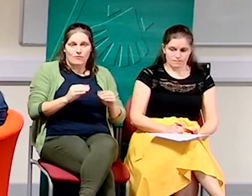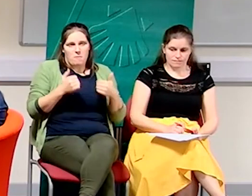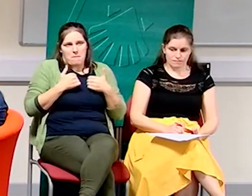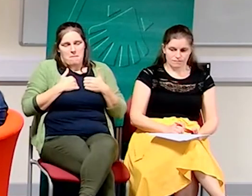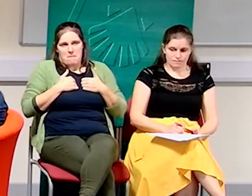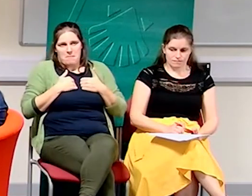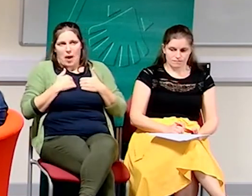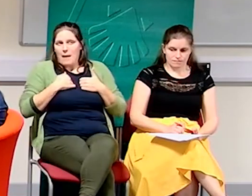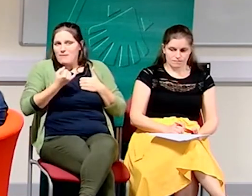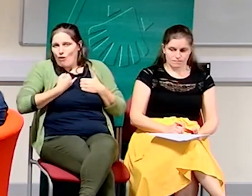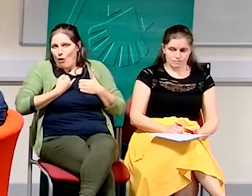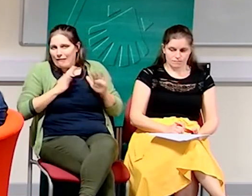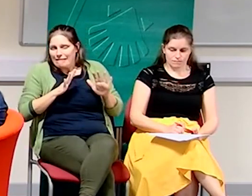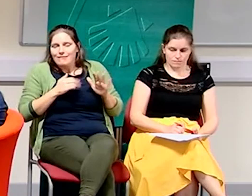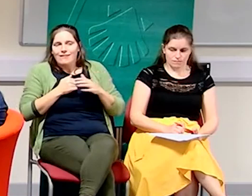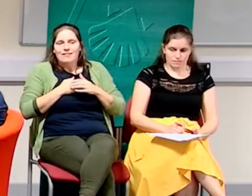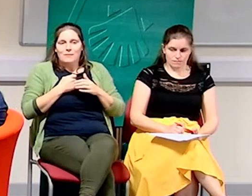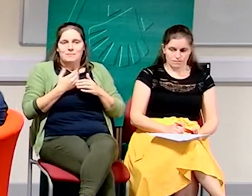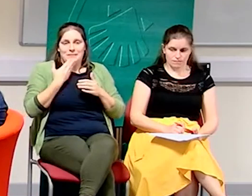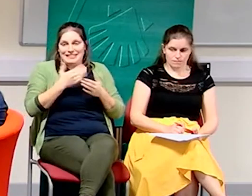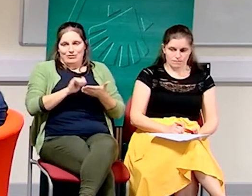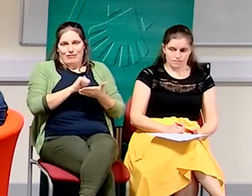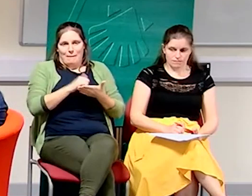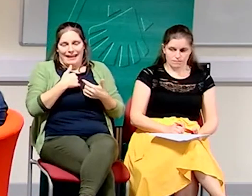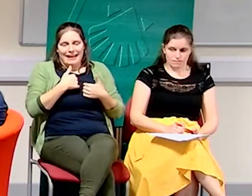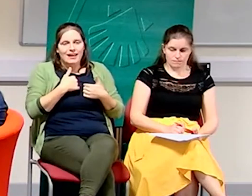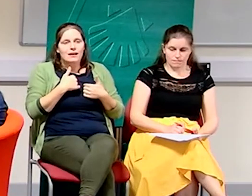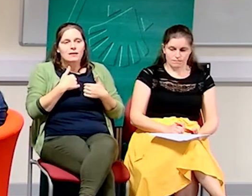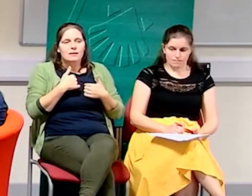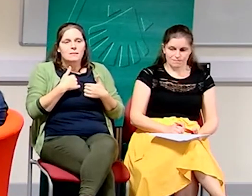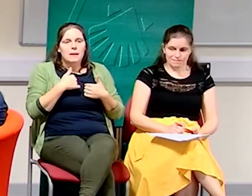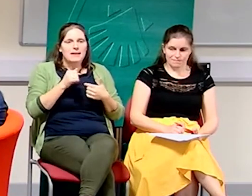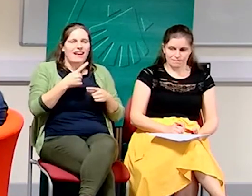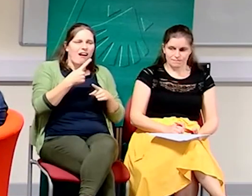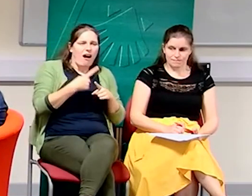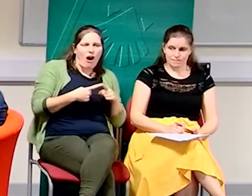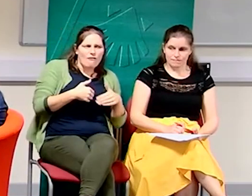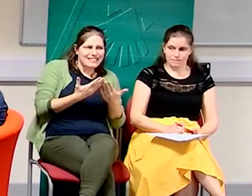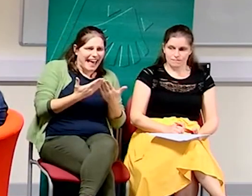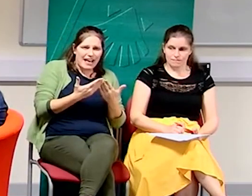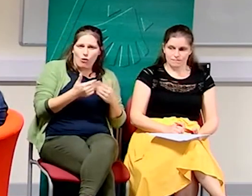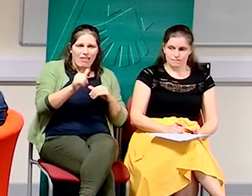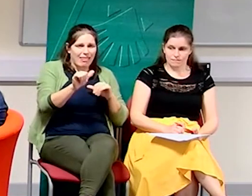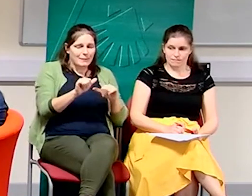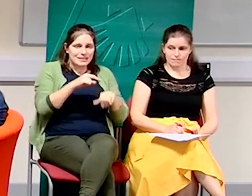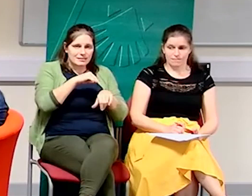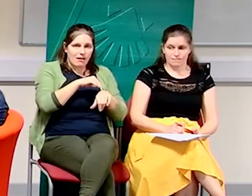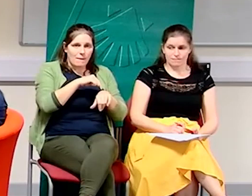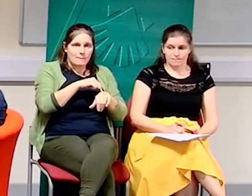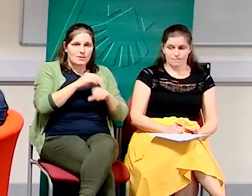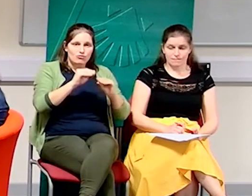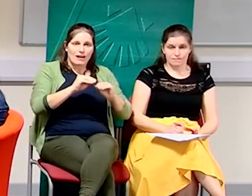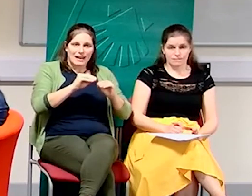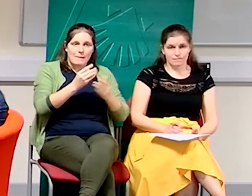could be wrong so I can be corrected here it might be half a day or it's it's very limited and is an